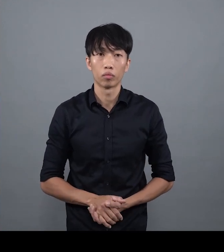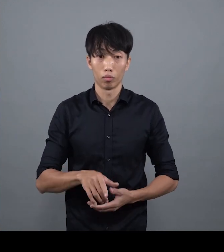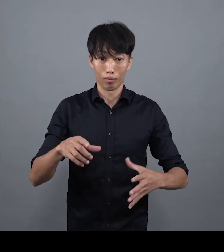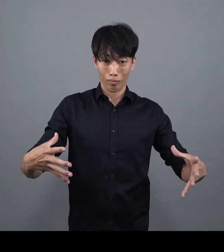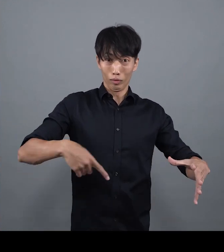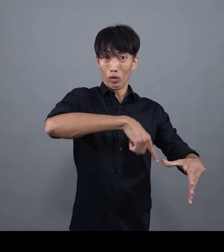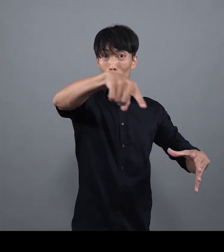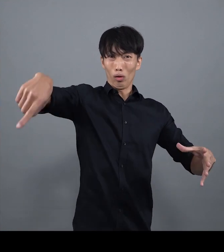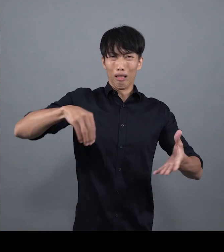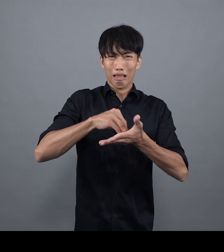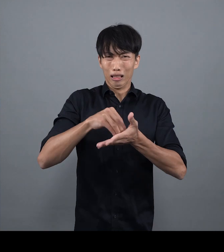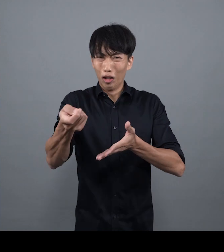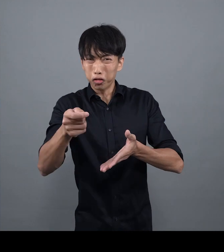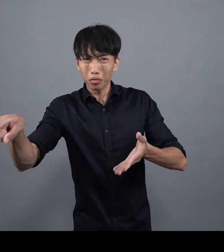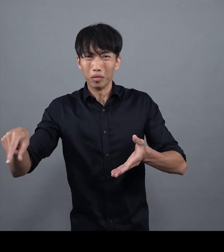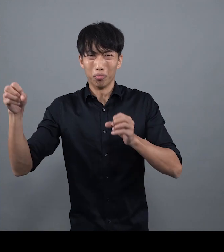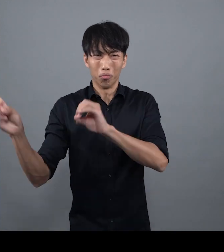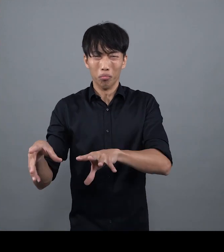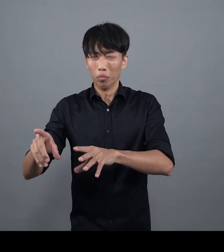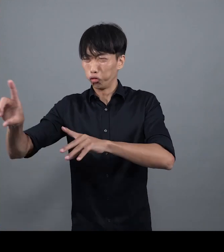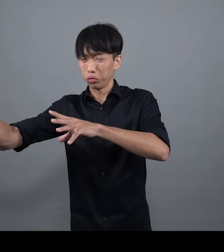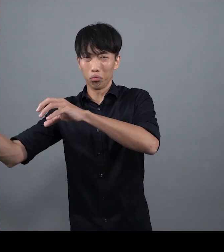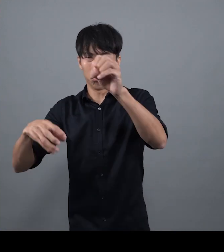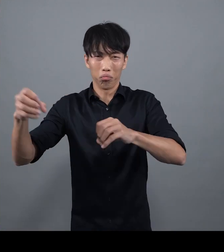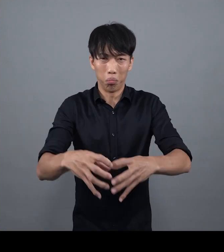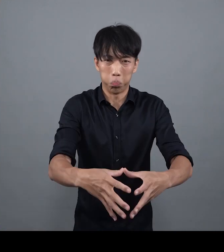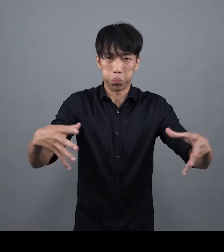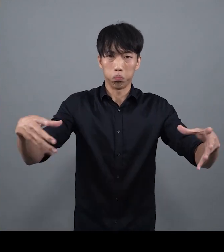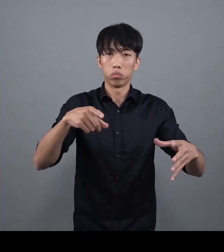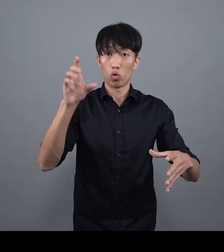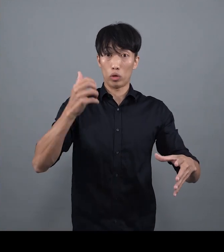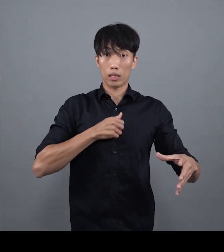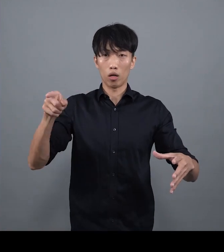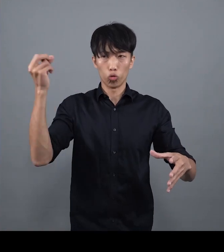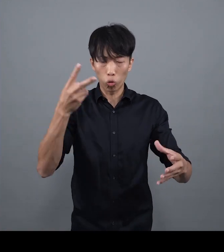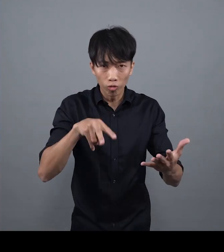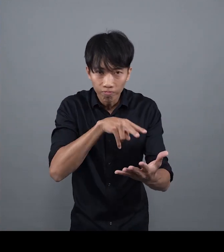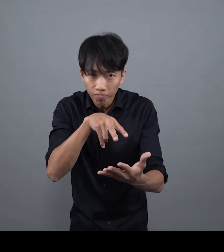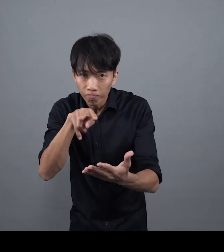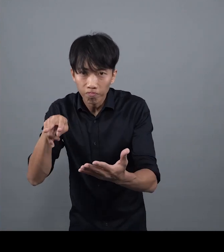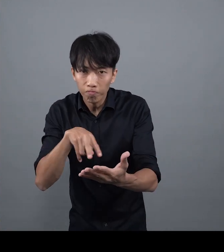People will abandon things which then get collected and eventually brought here where they are screened by Mr Wong